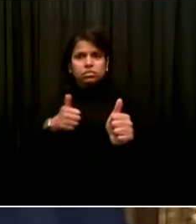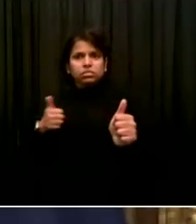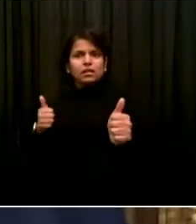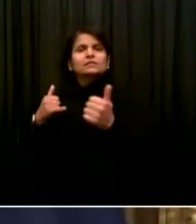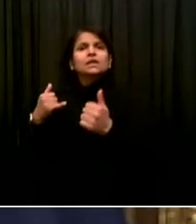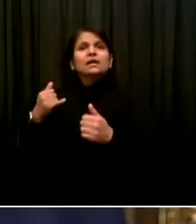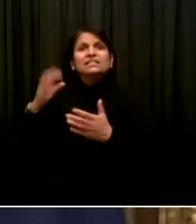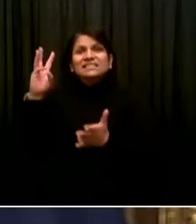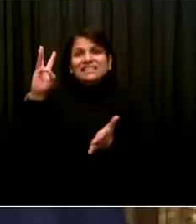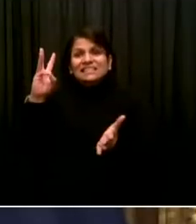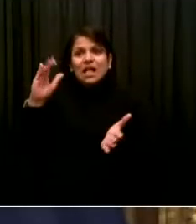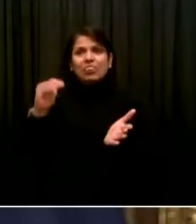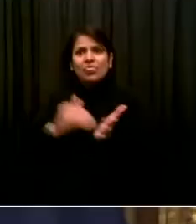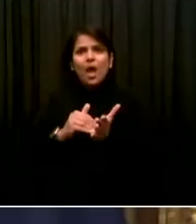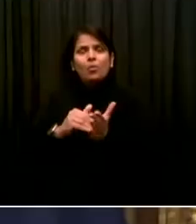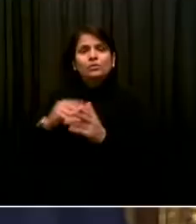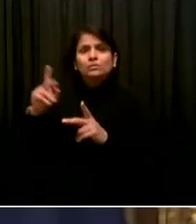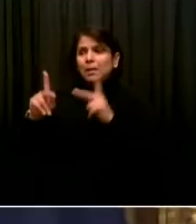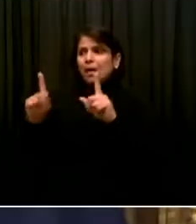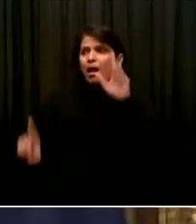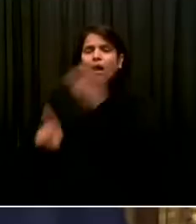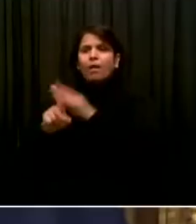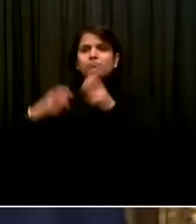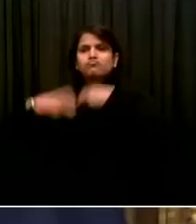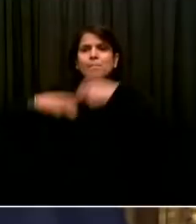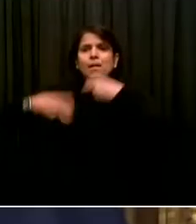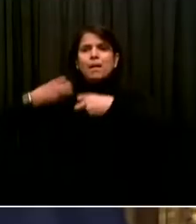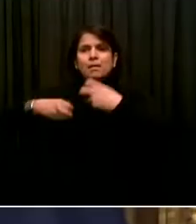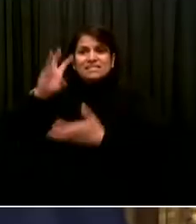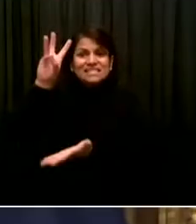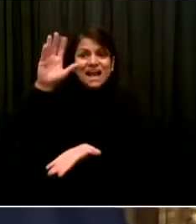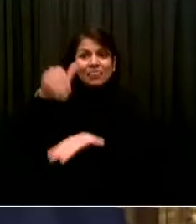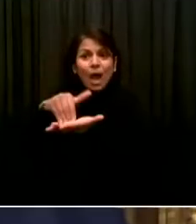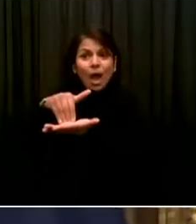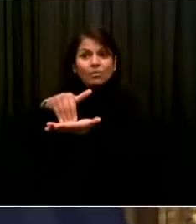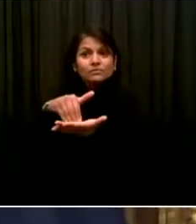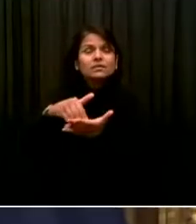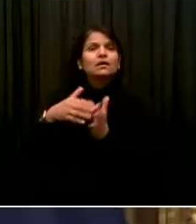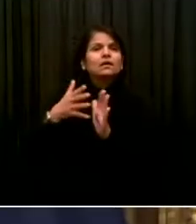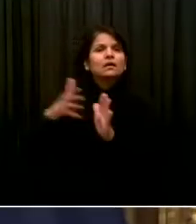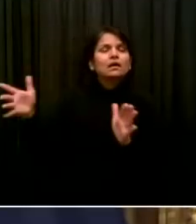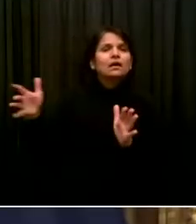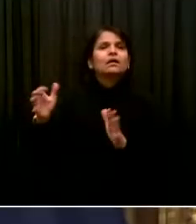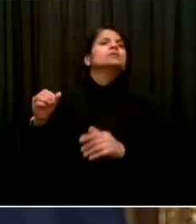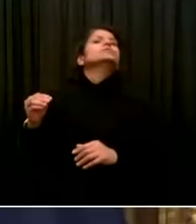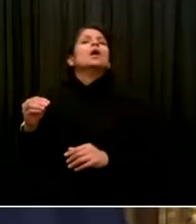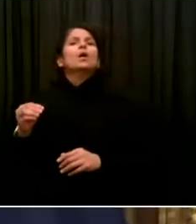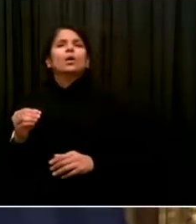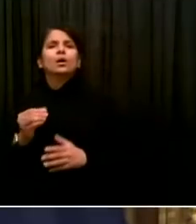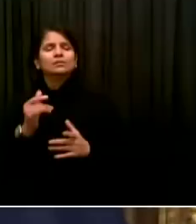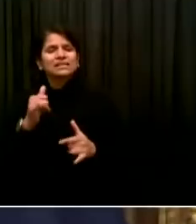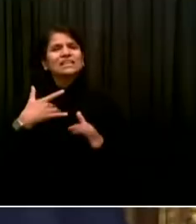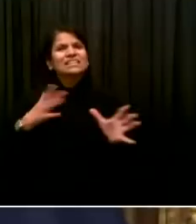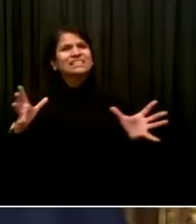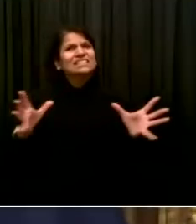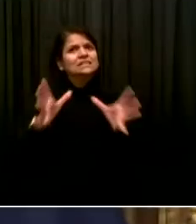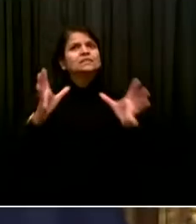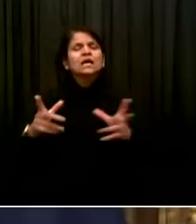CASES IN THE NW E YORK STATE COURT SYSTEM. I AM SAYING TO OUR LAWYERS AND